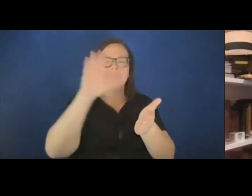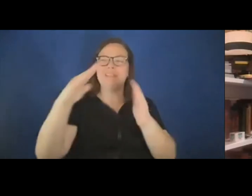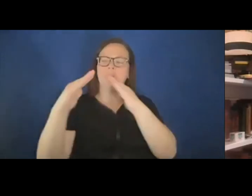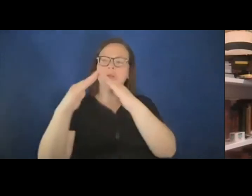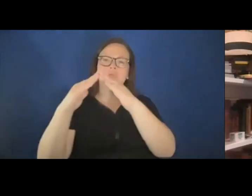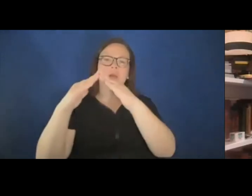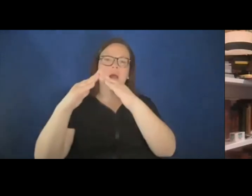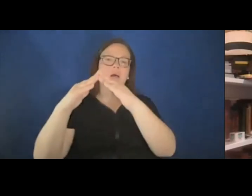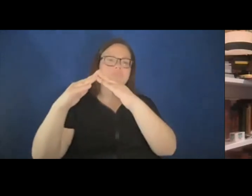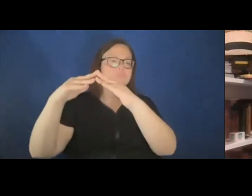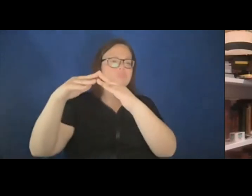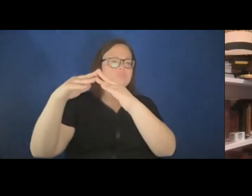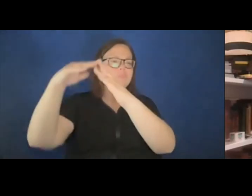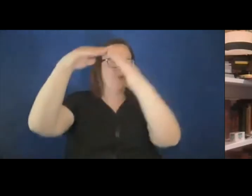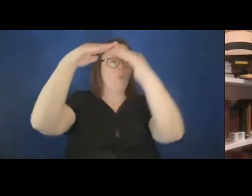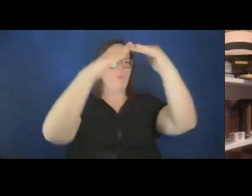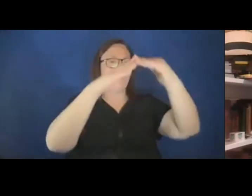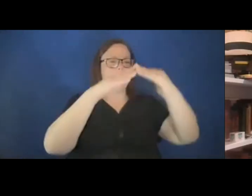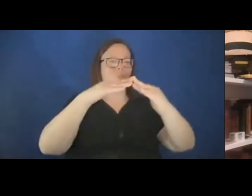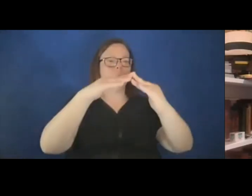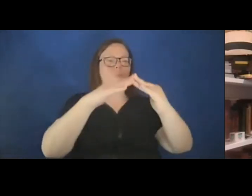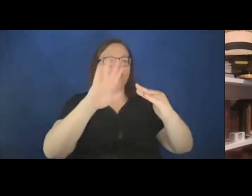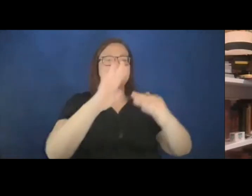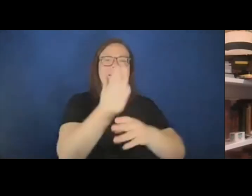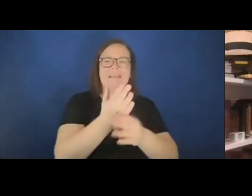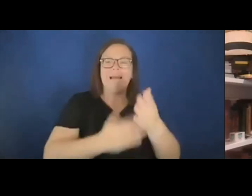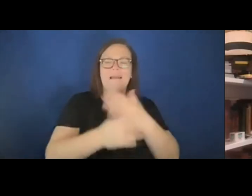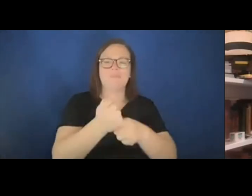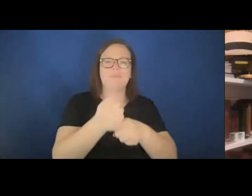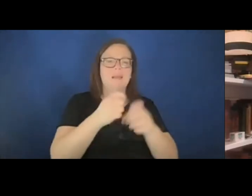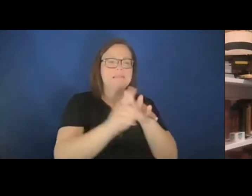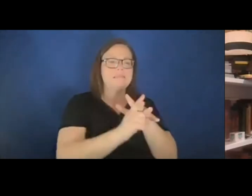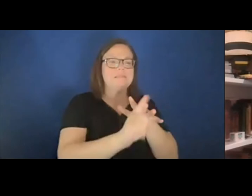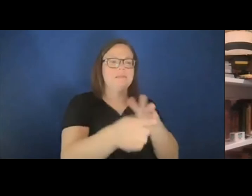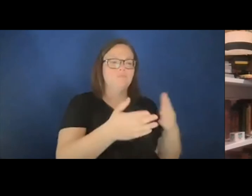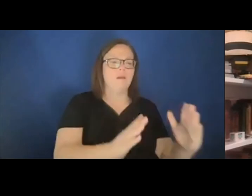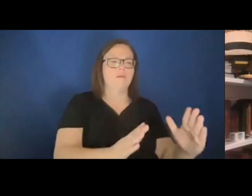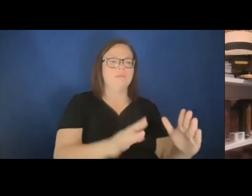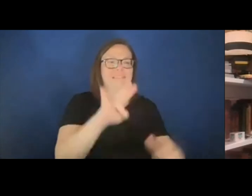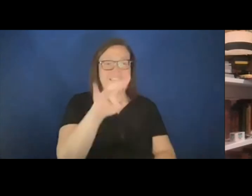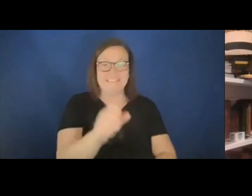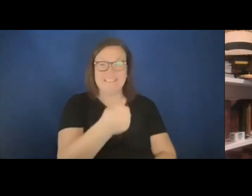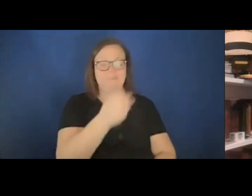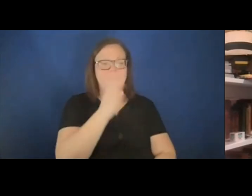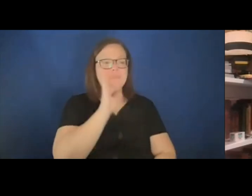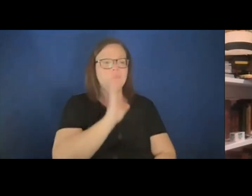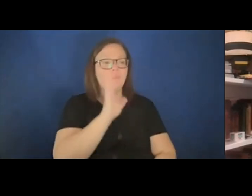seems to hover over his handmade escape. 70s-brown pillars uphold